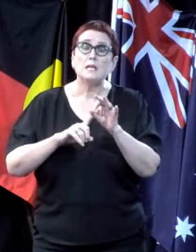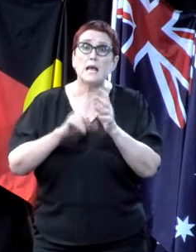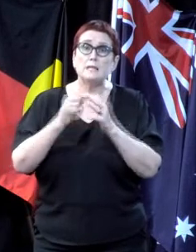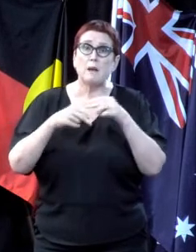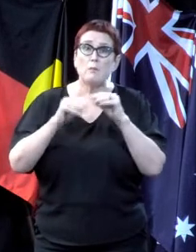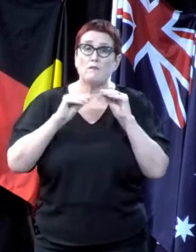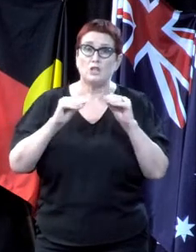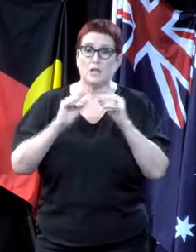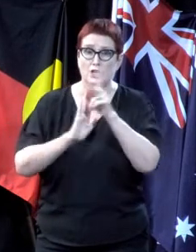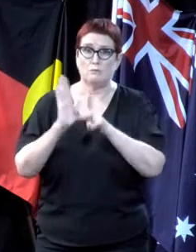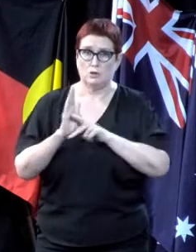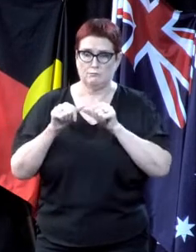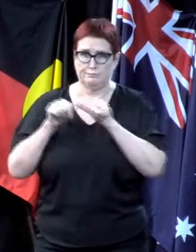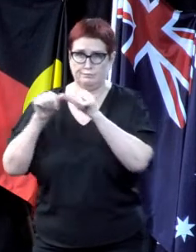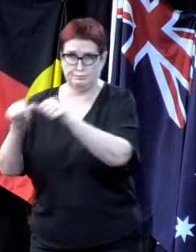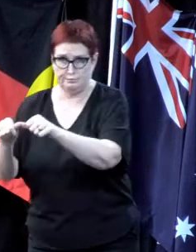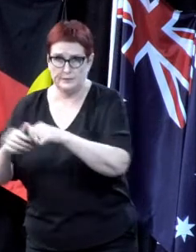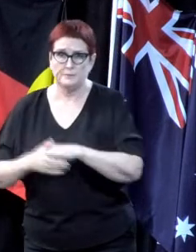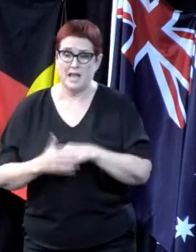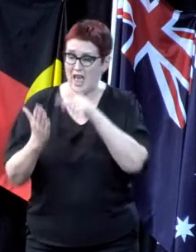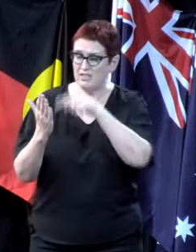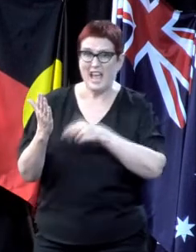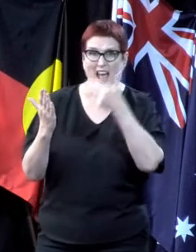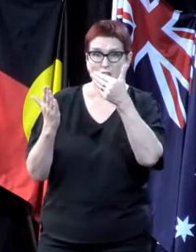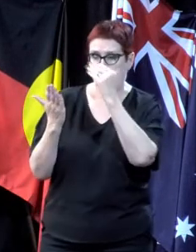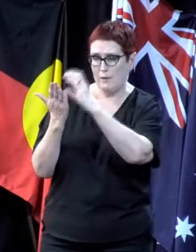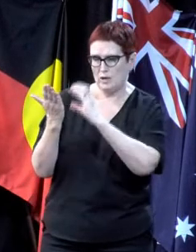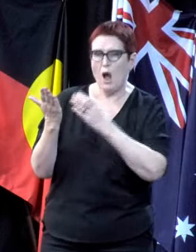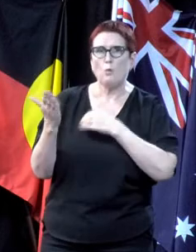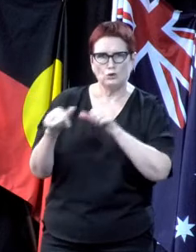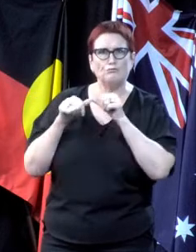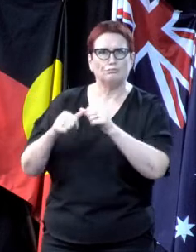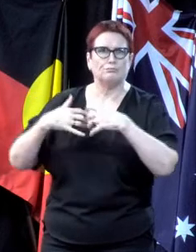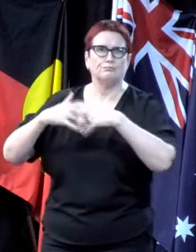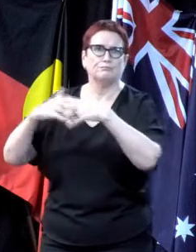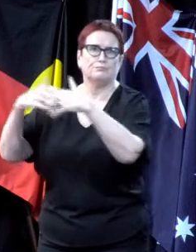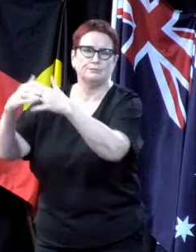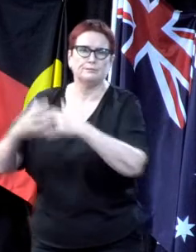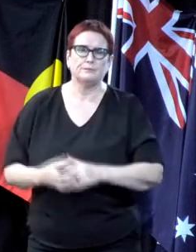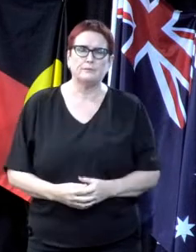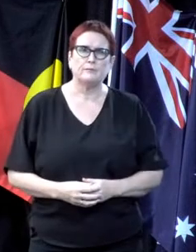nine principles outlined in that statement. A decreased reliance on para professionals, for example teacher